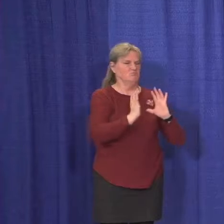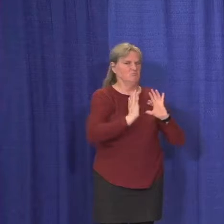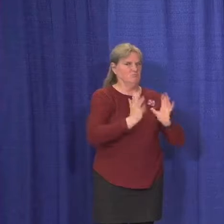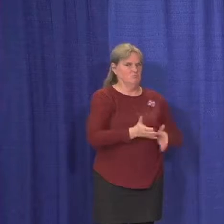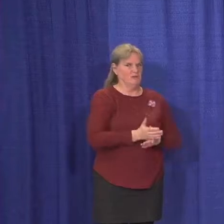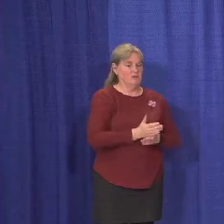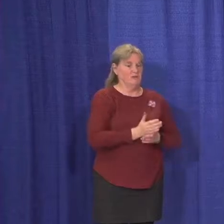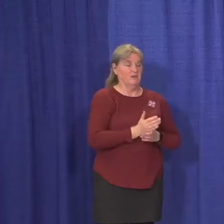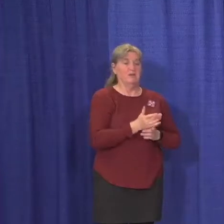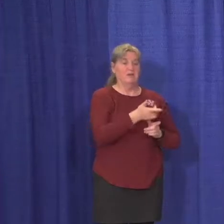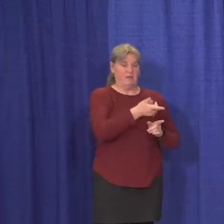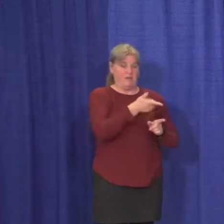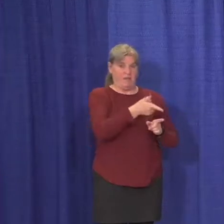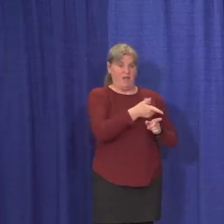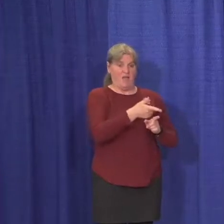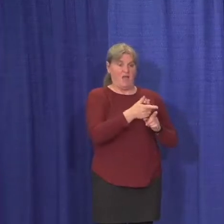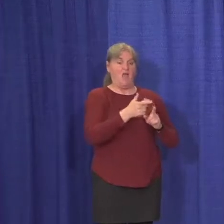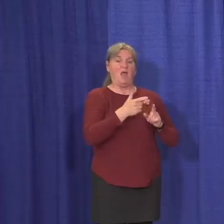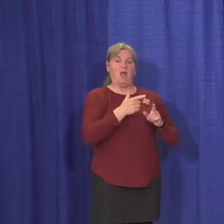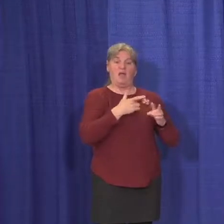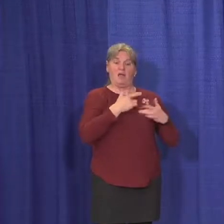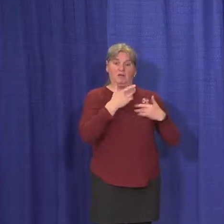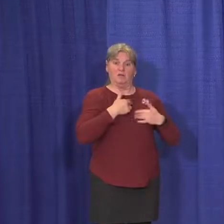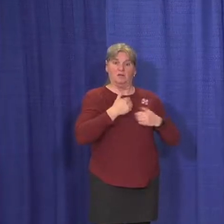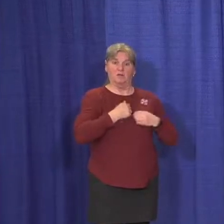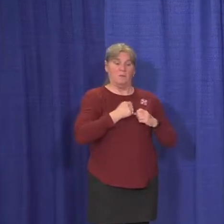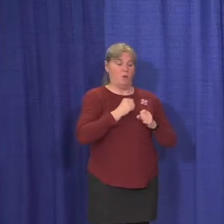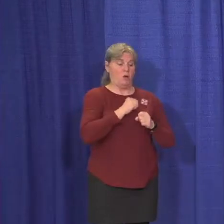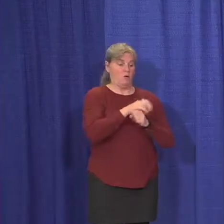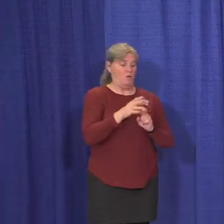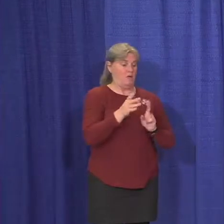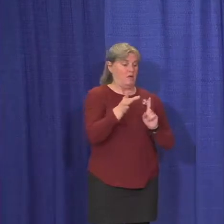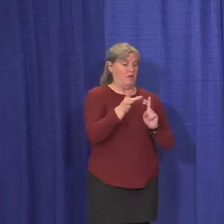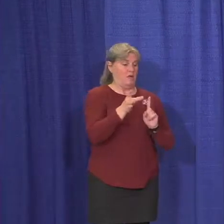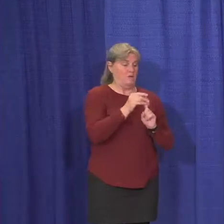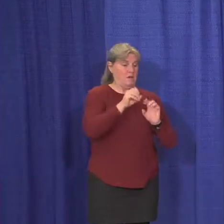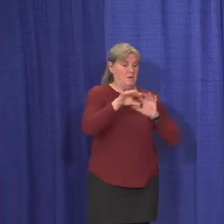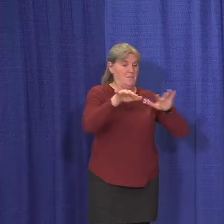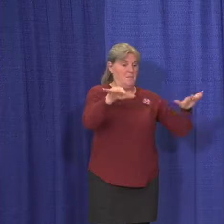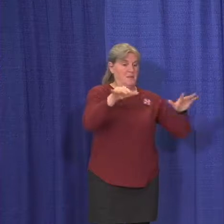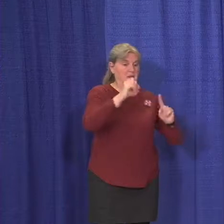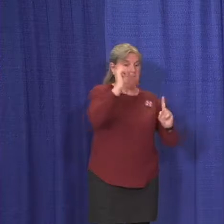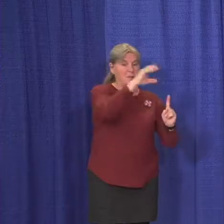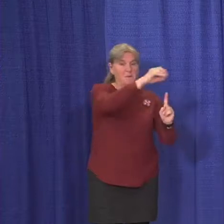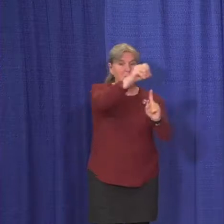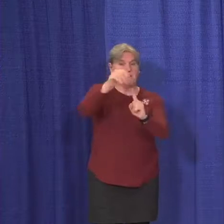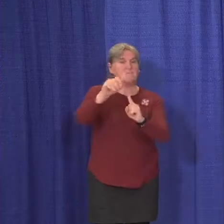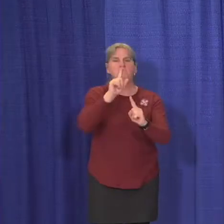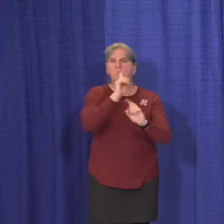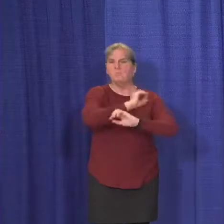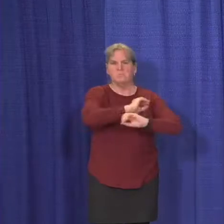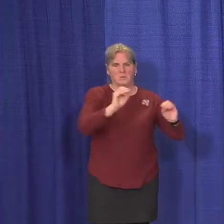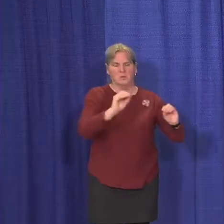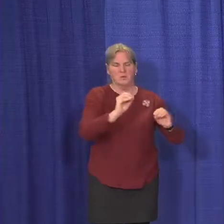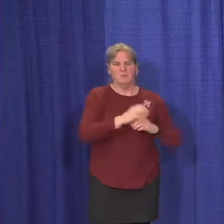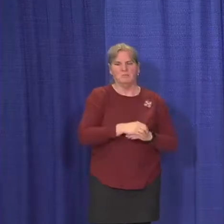doing well. We are not concerned about a possibility a public exposure.